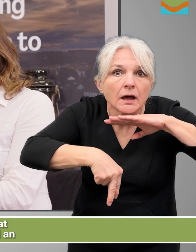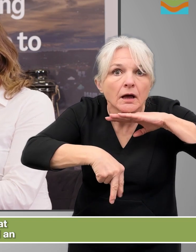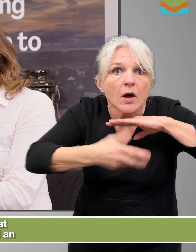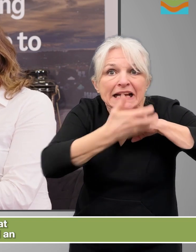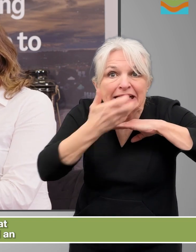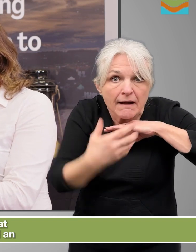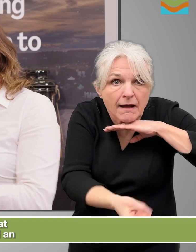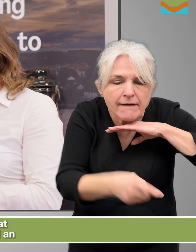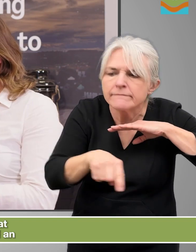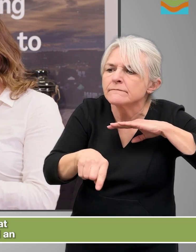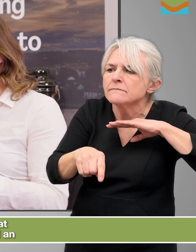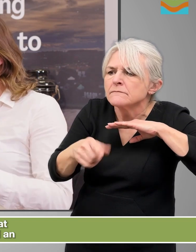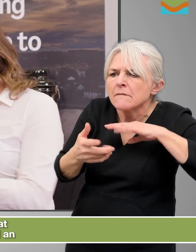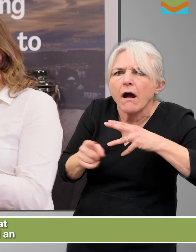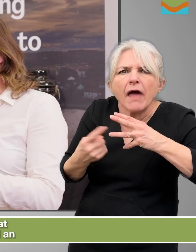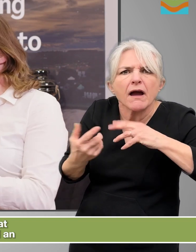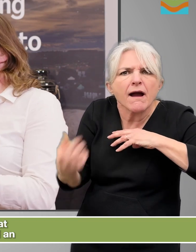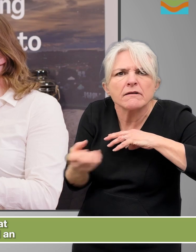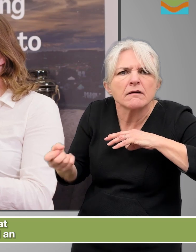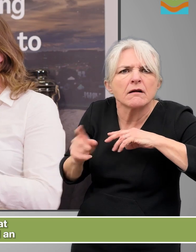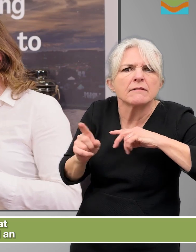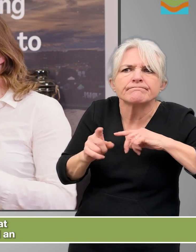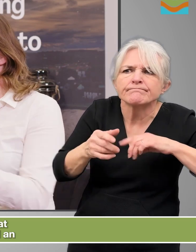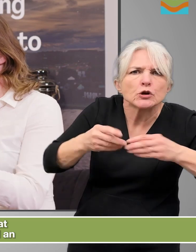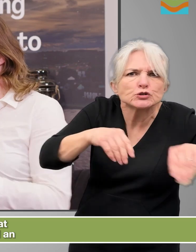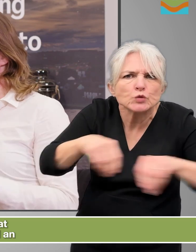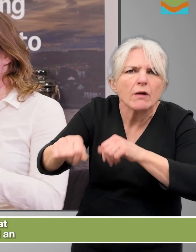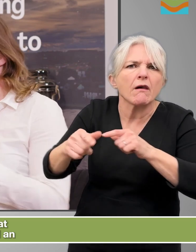That's where we have that natural link between it and an